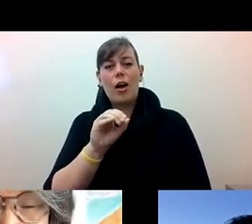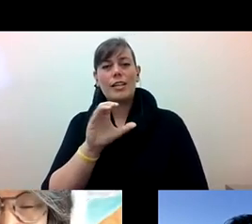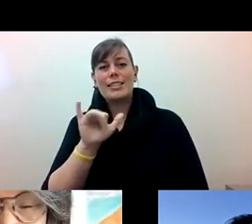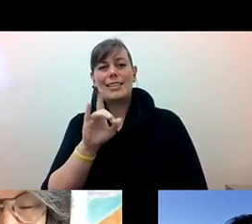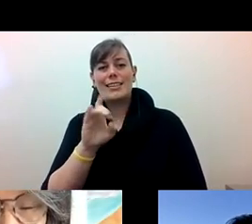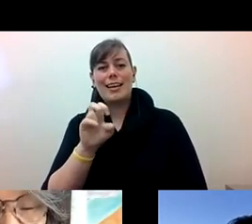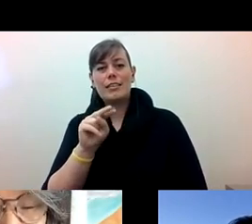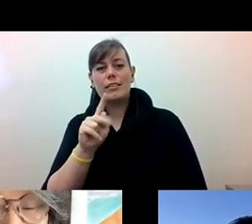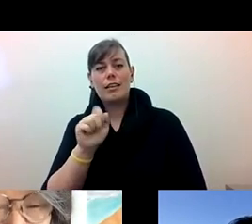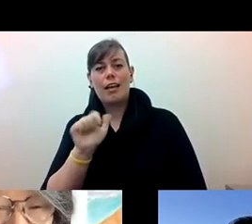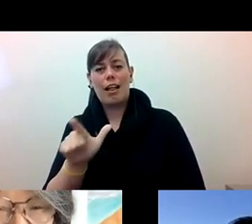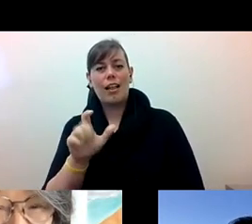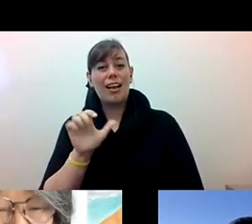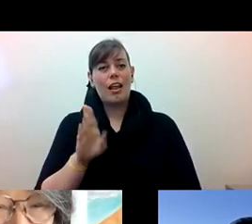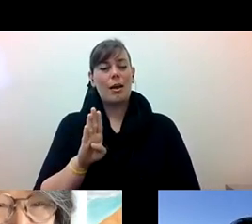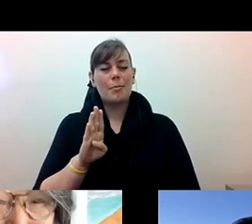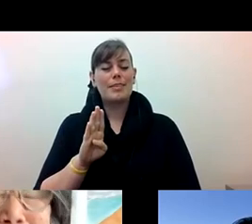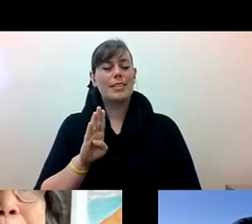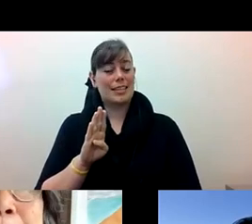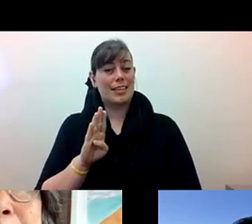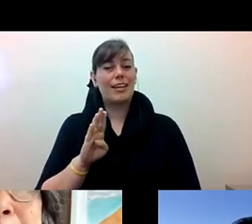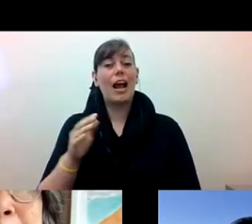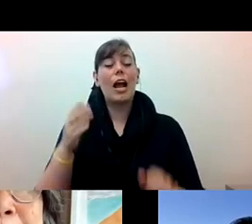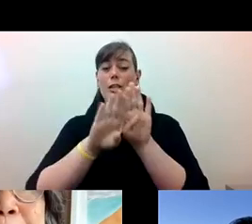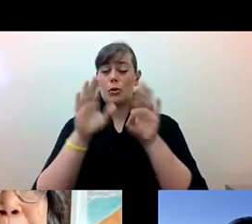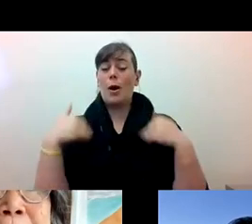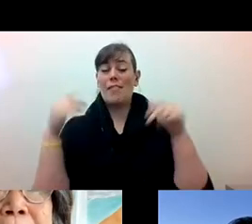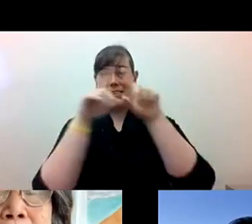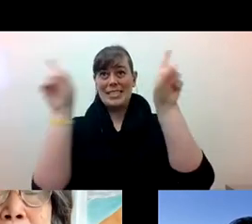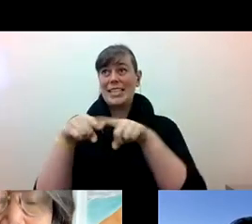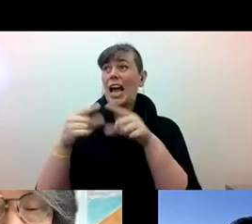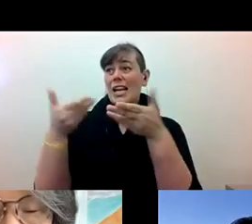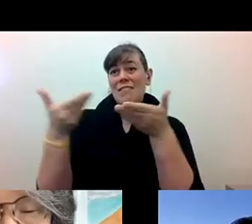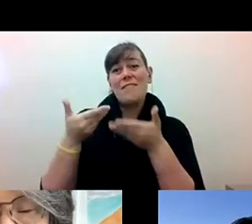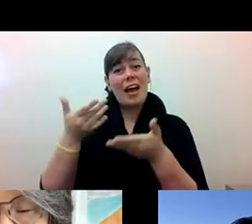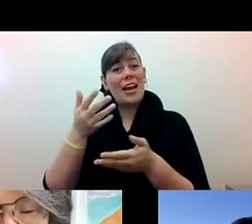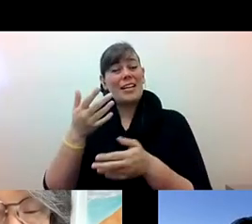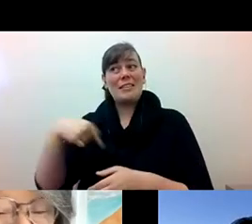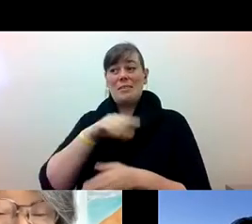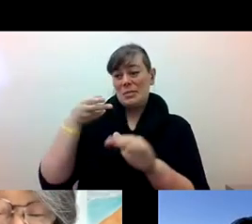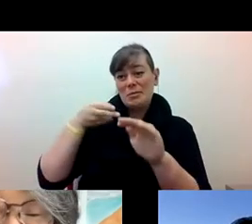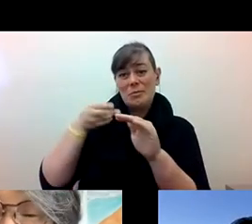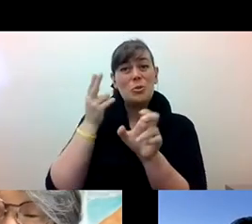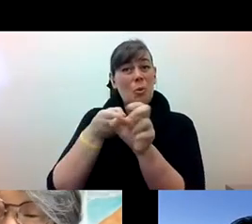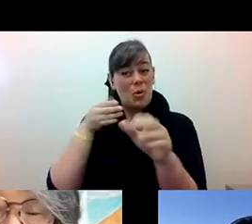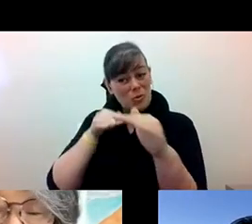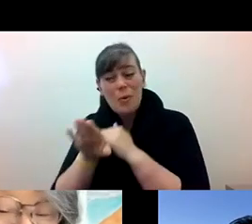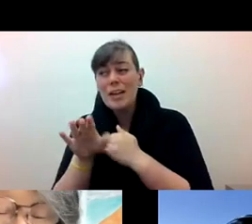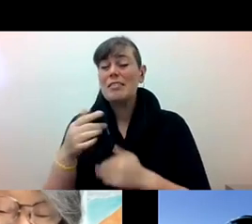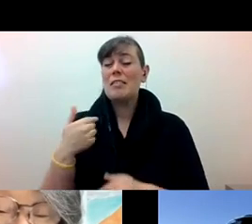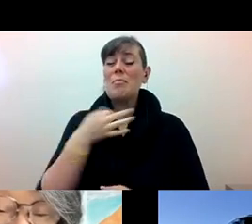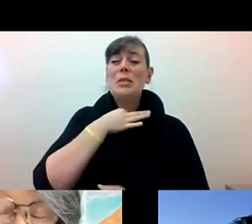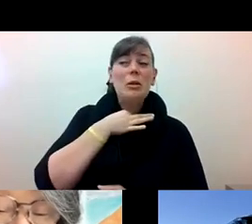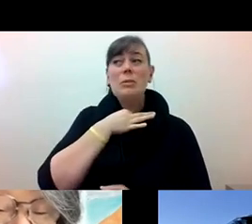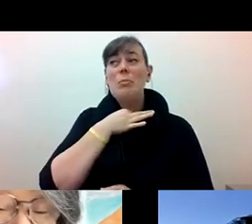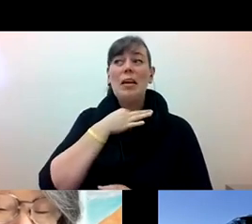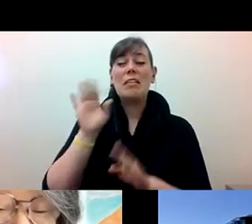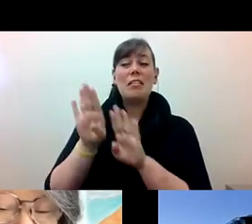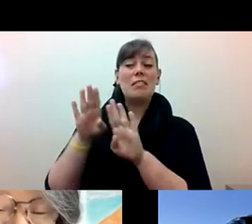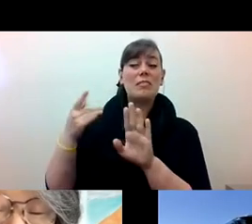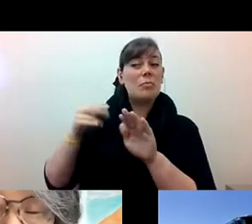pam tau lee: And there was a sign on the door inviting people to join and come on in, and so I was curious and I... I, you know, walked in.